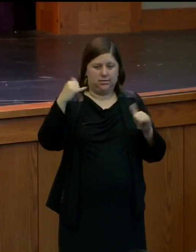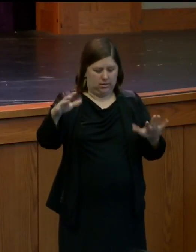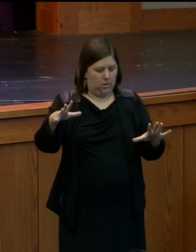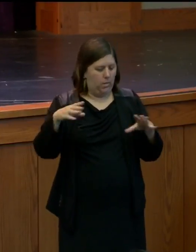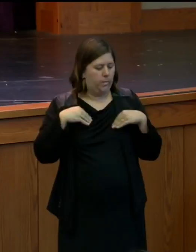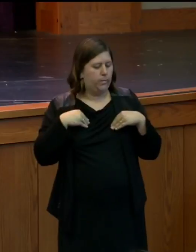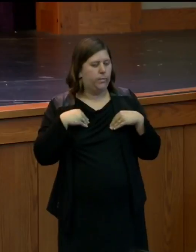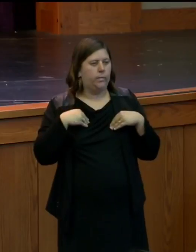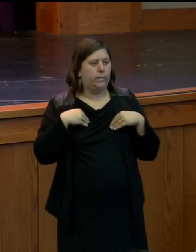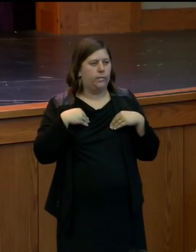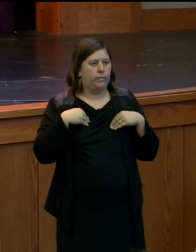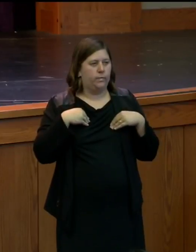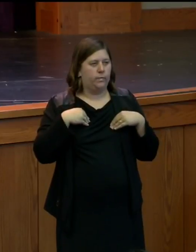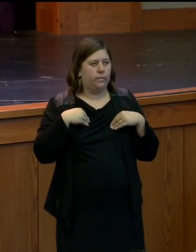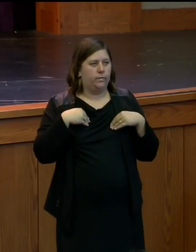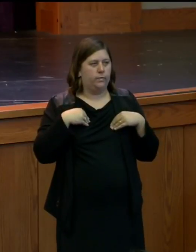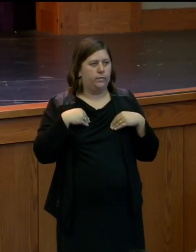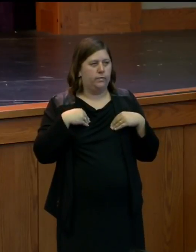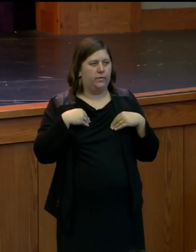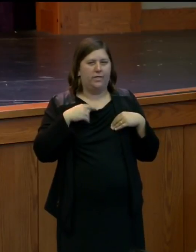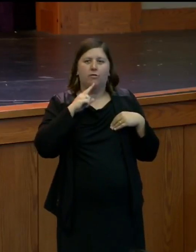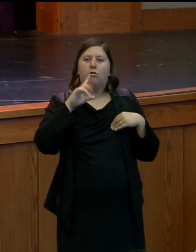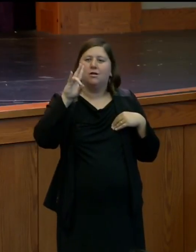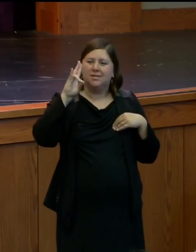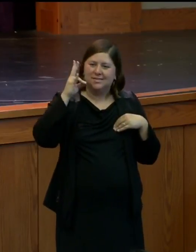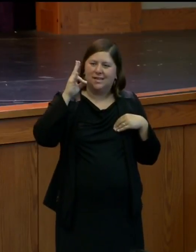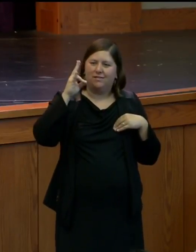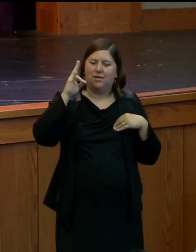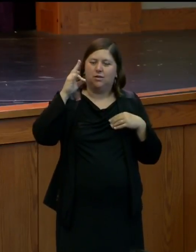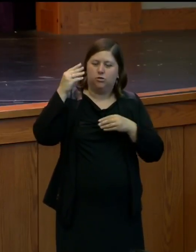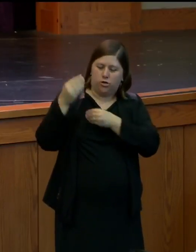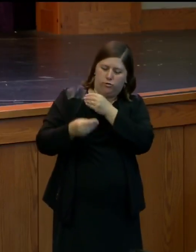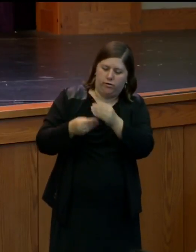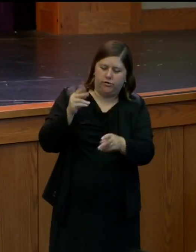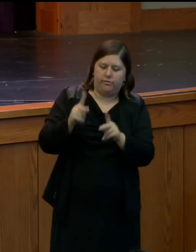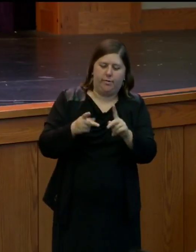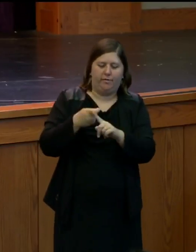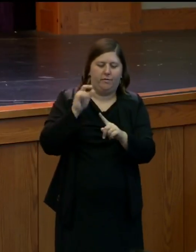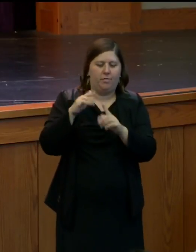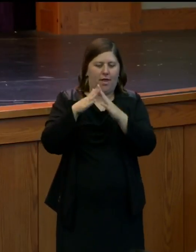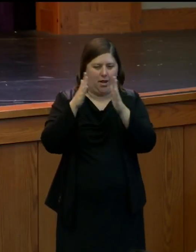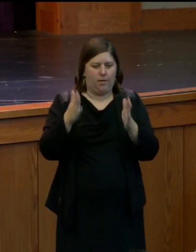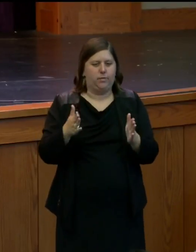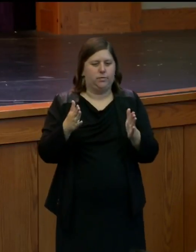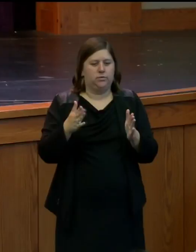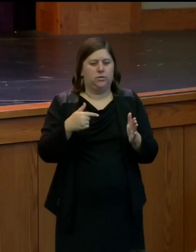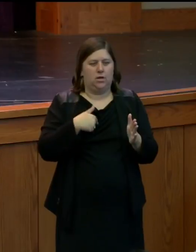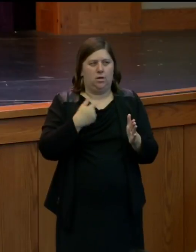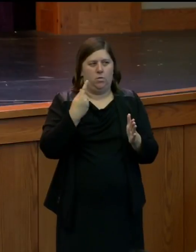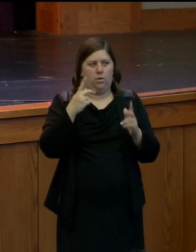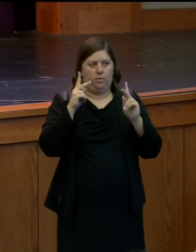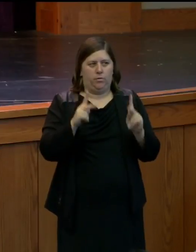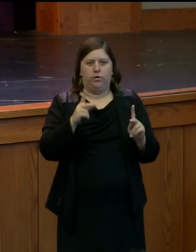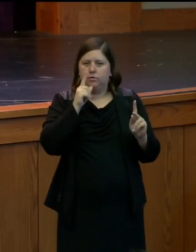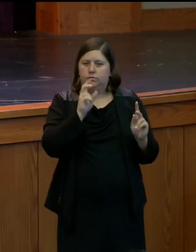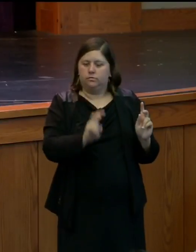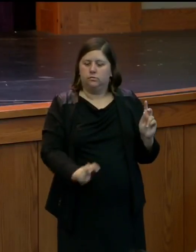THERE ARE SEVEN GENERATIONS THAT HAVE COME OUT OF THAT HOUSE. I AM ONE OF THE PEOPLE THAT TRAVELLED AROUND THE COUNTRY